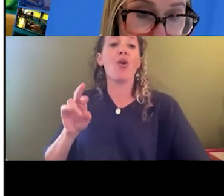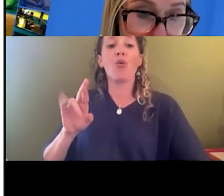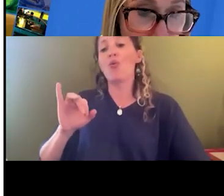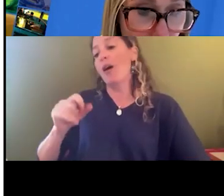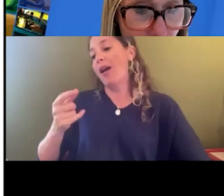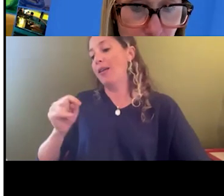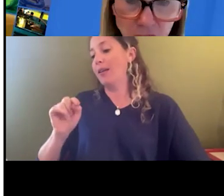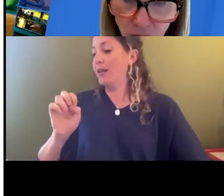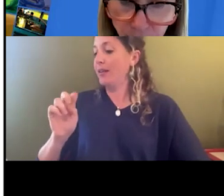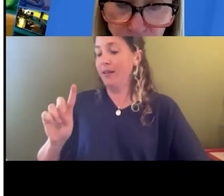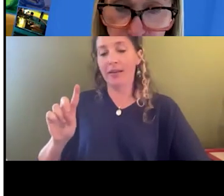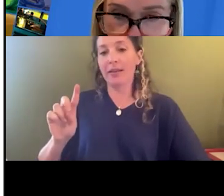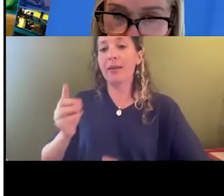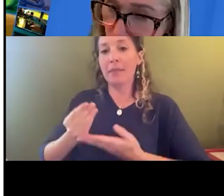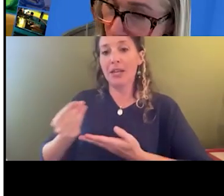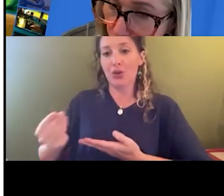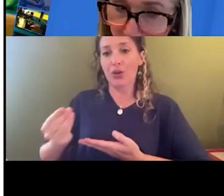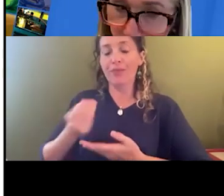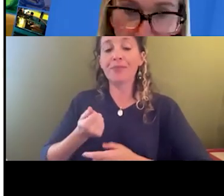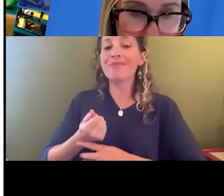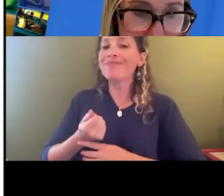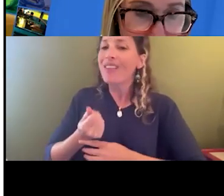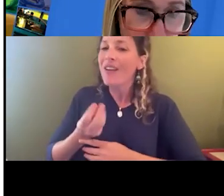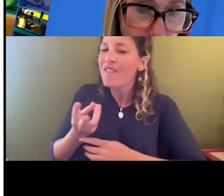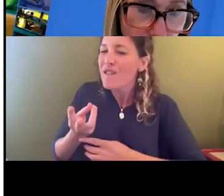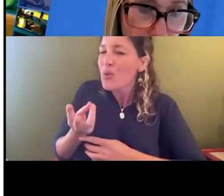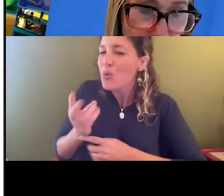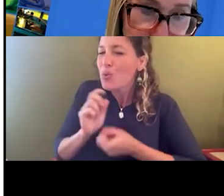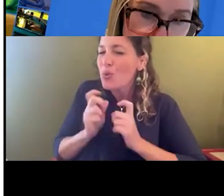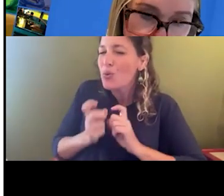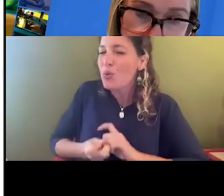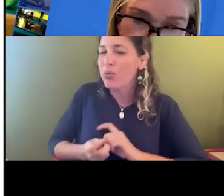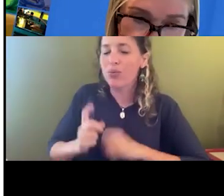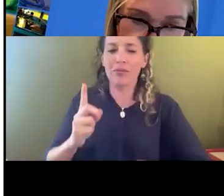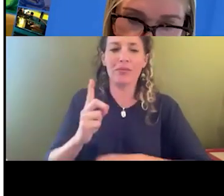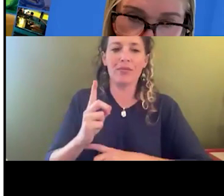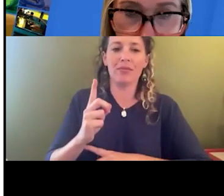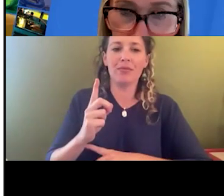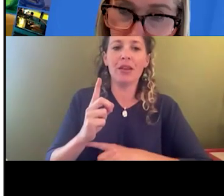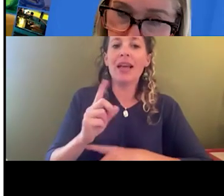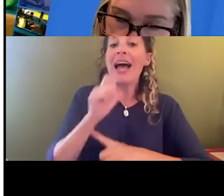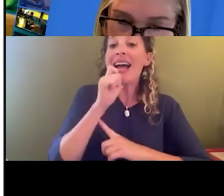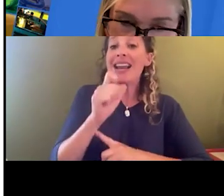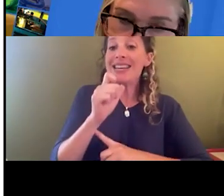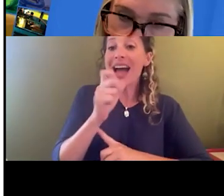A couple of changes that were made there. The term non-transferable has been deleted,